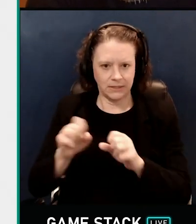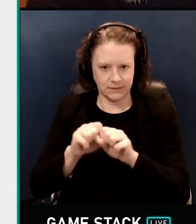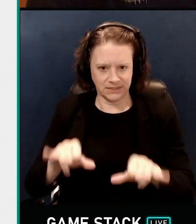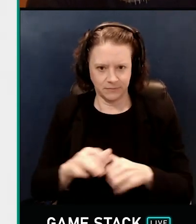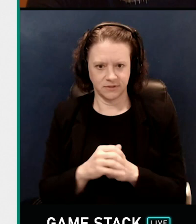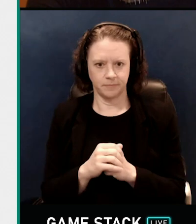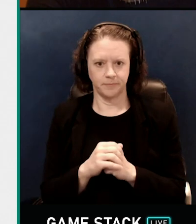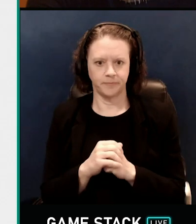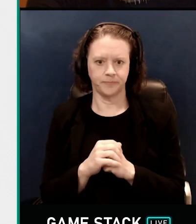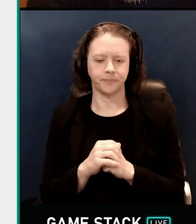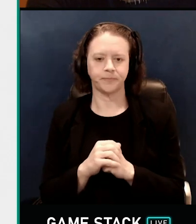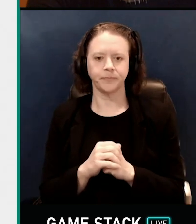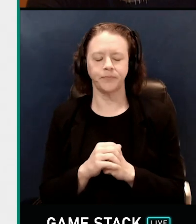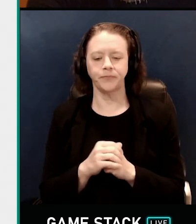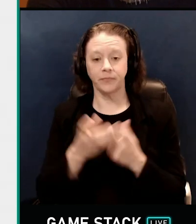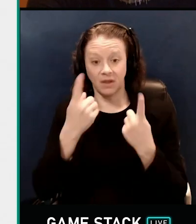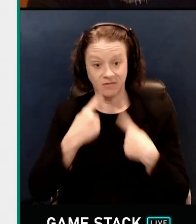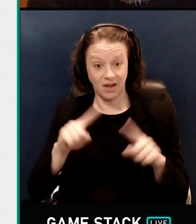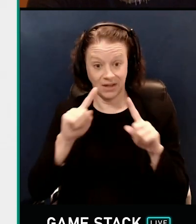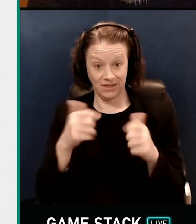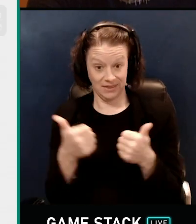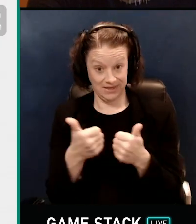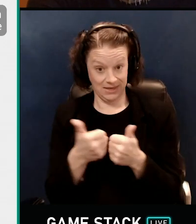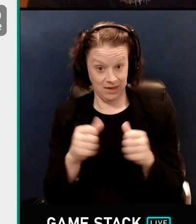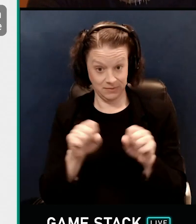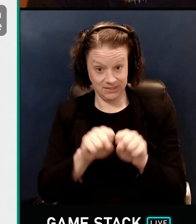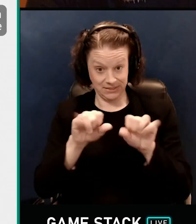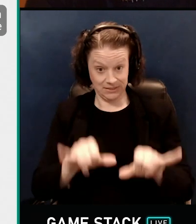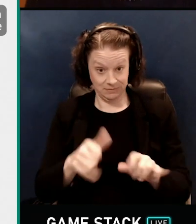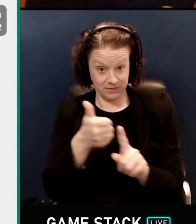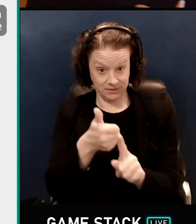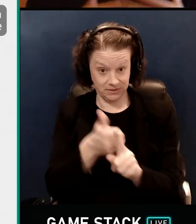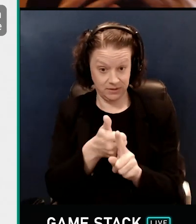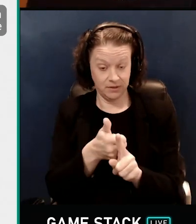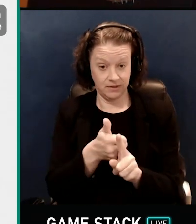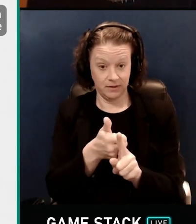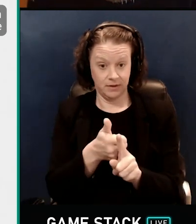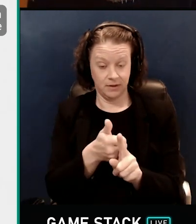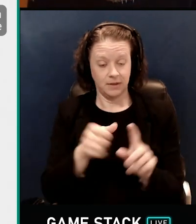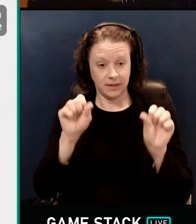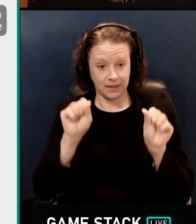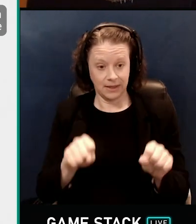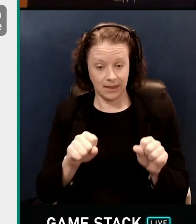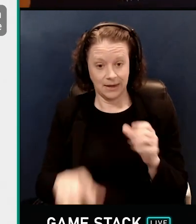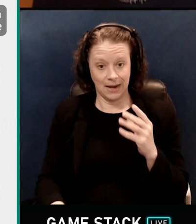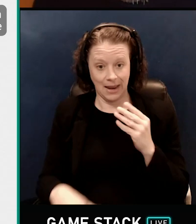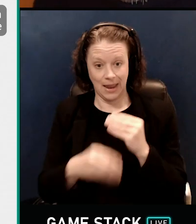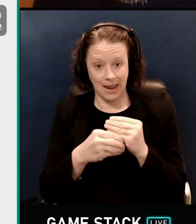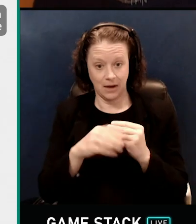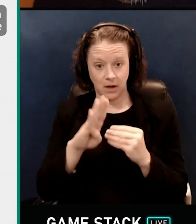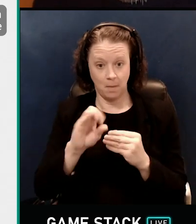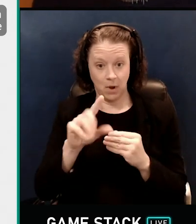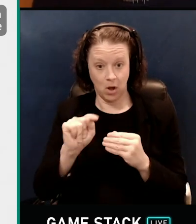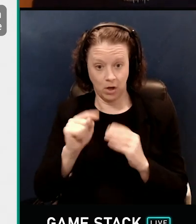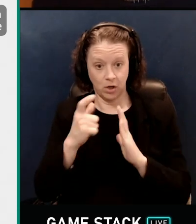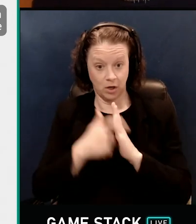Finally. The game systems then are able to add Bottle Nation.